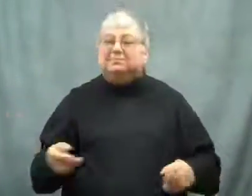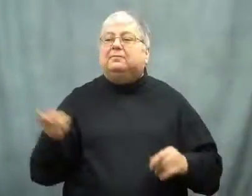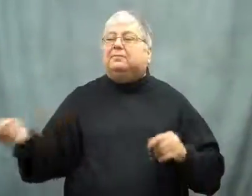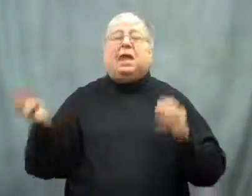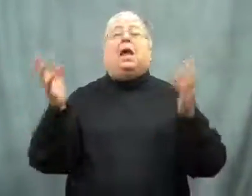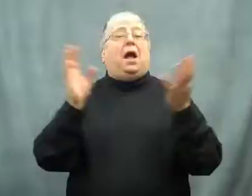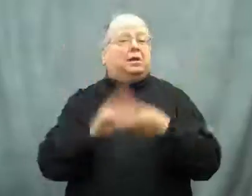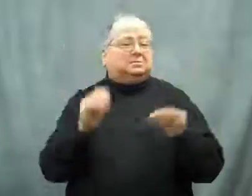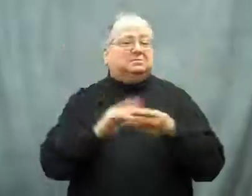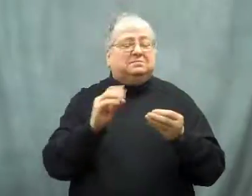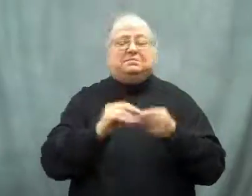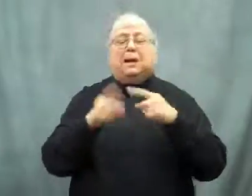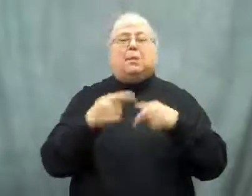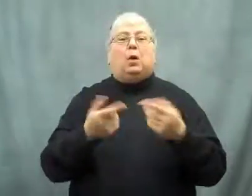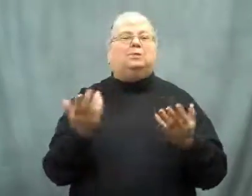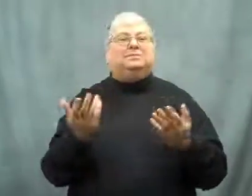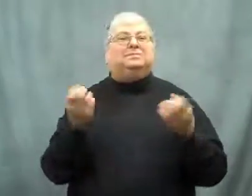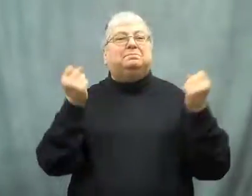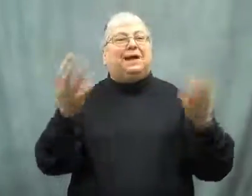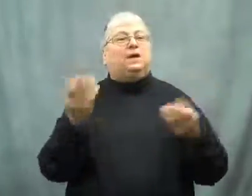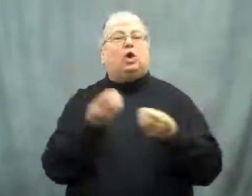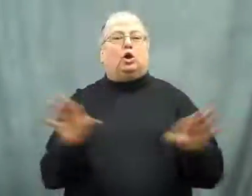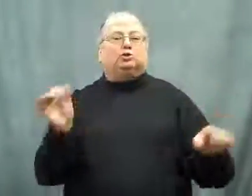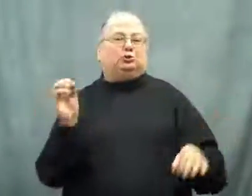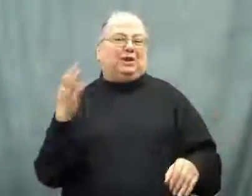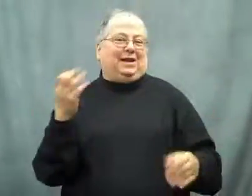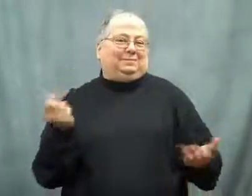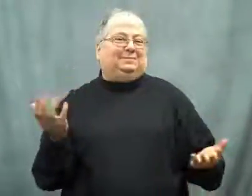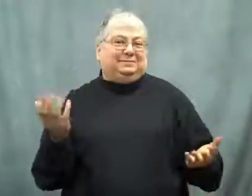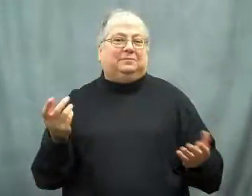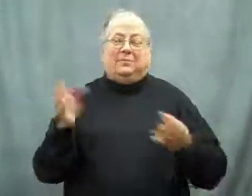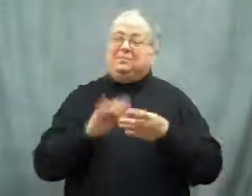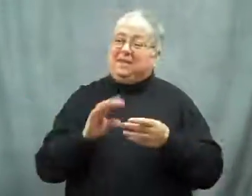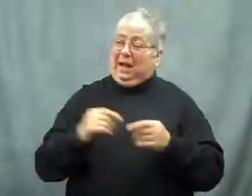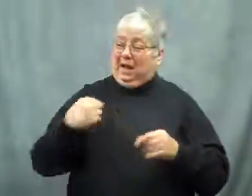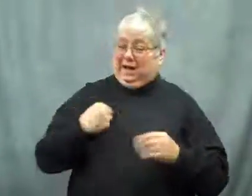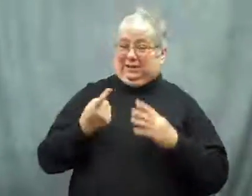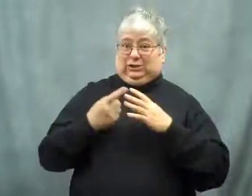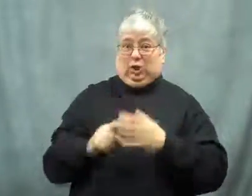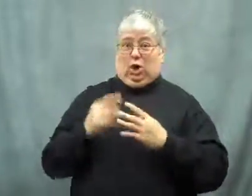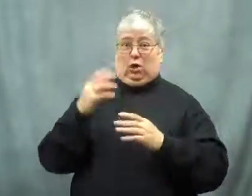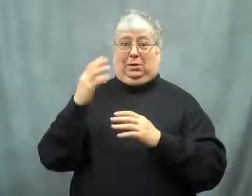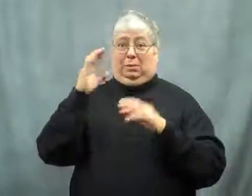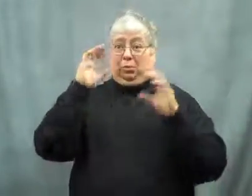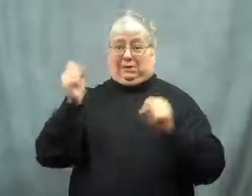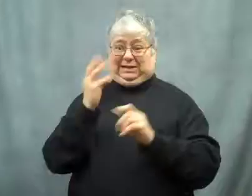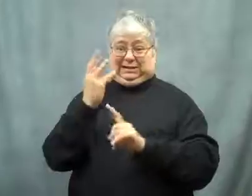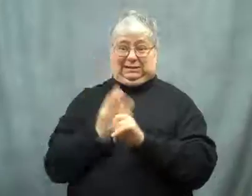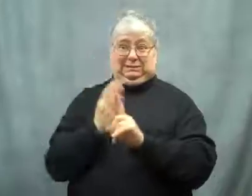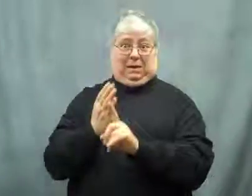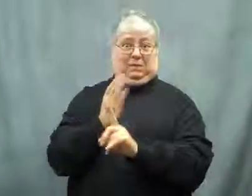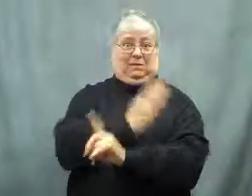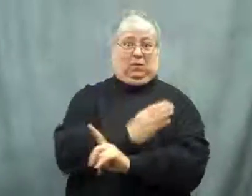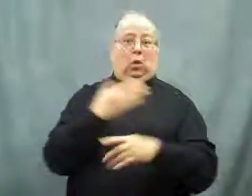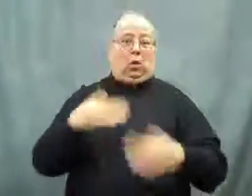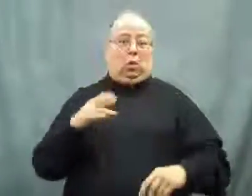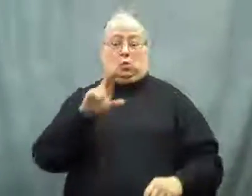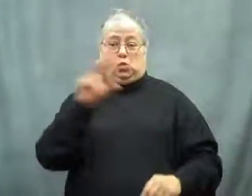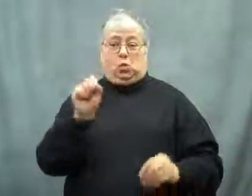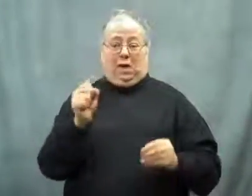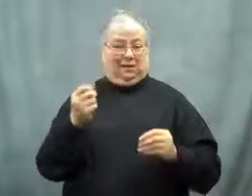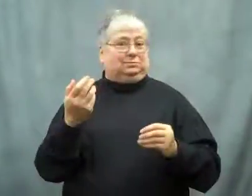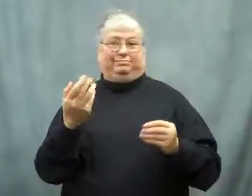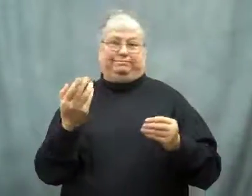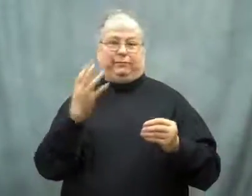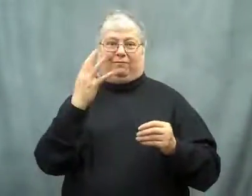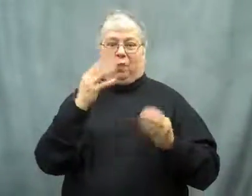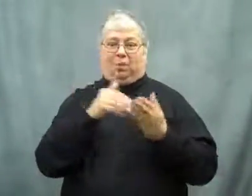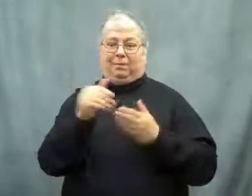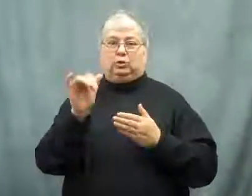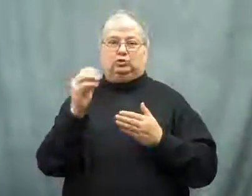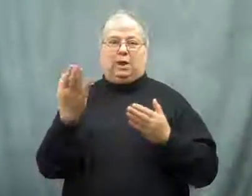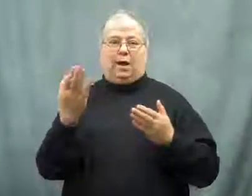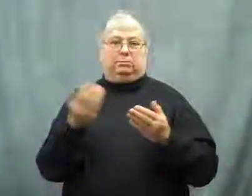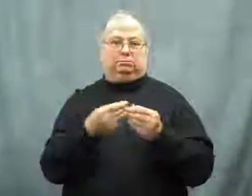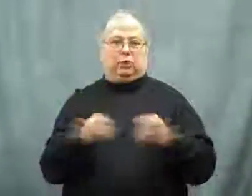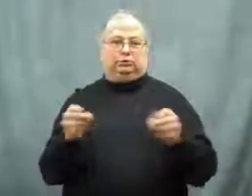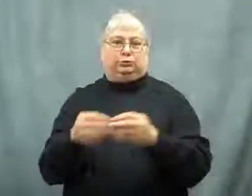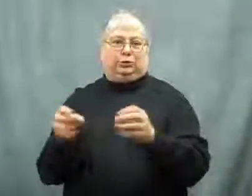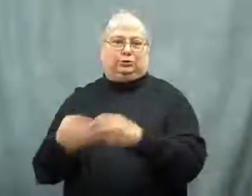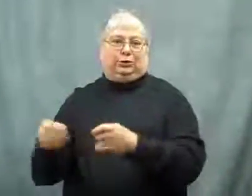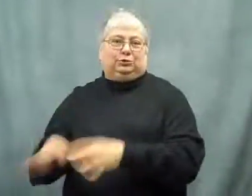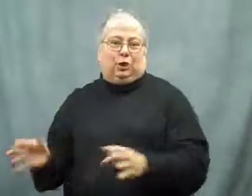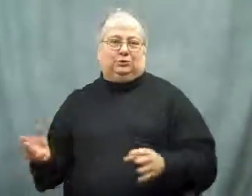He spoke about the large number of people who had lost jobs.